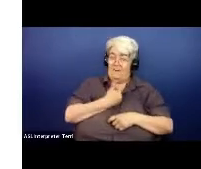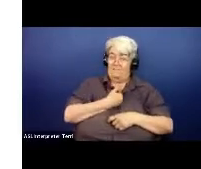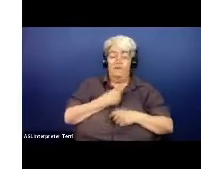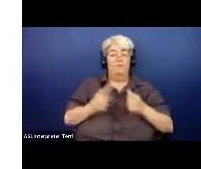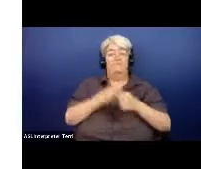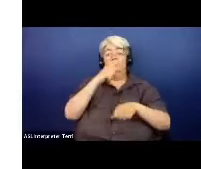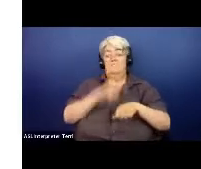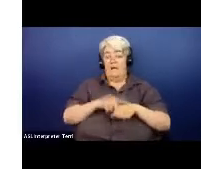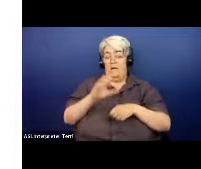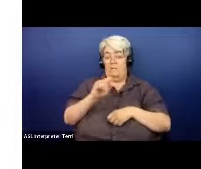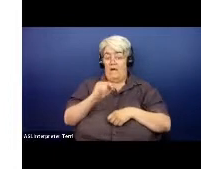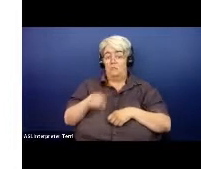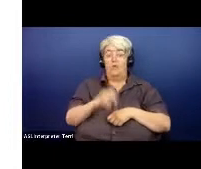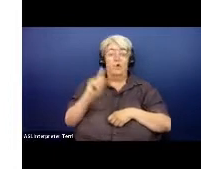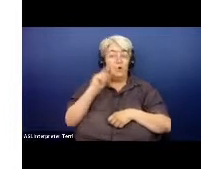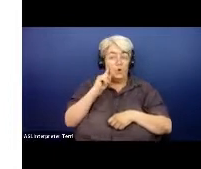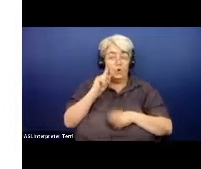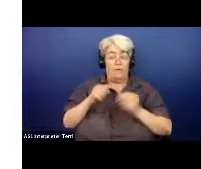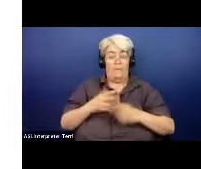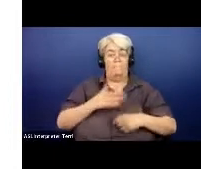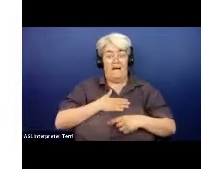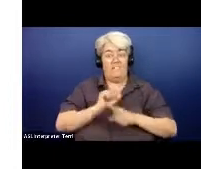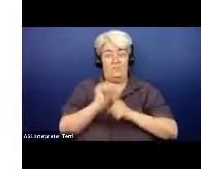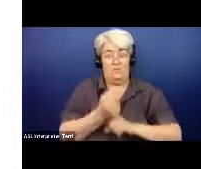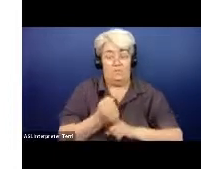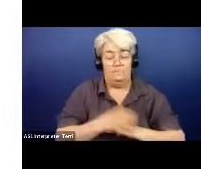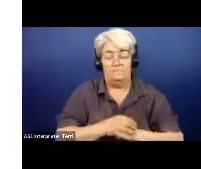the council heard about my situation.